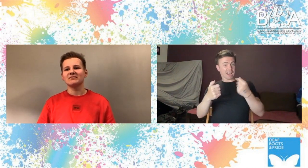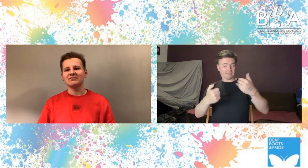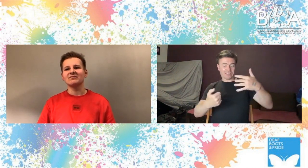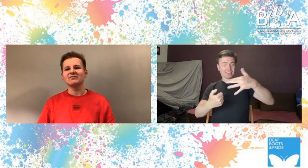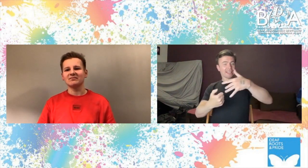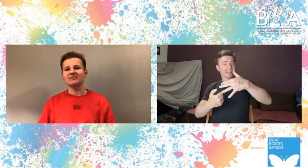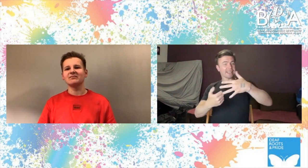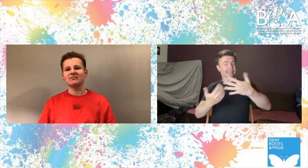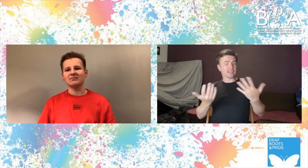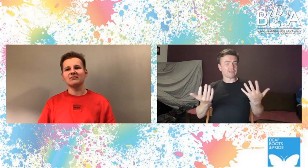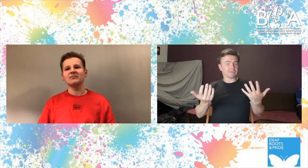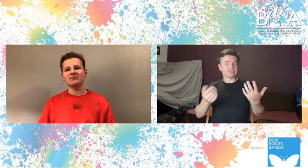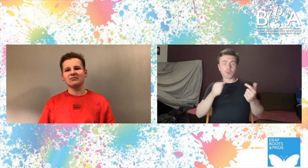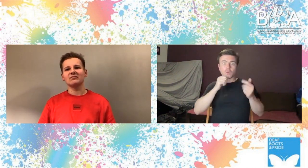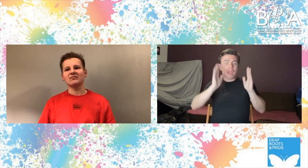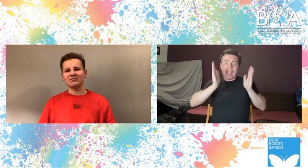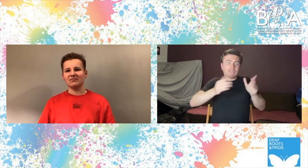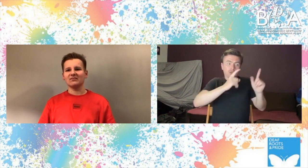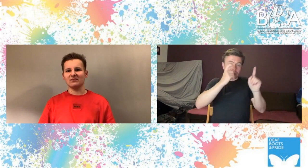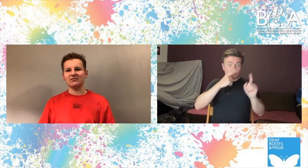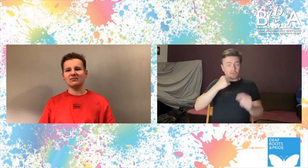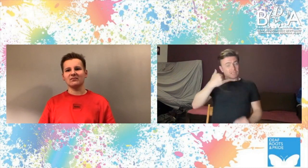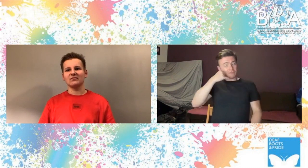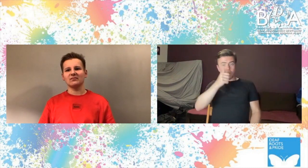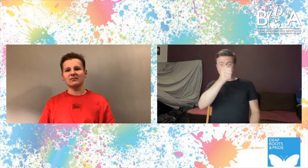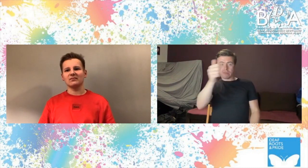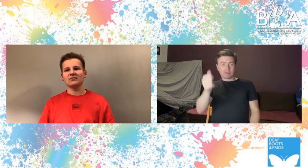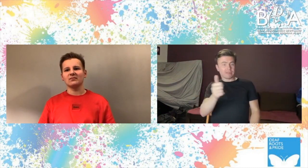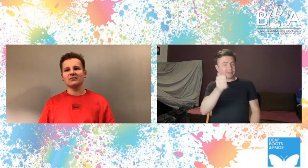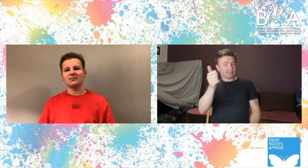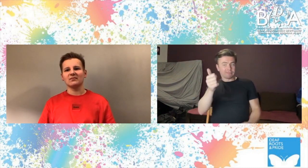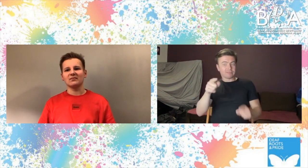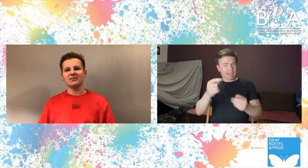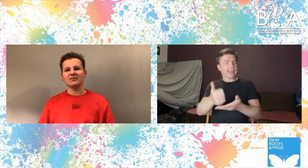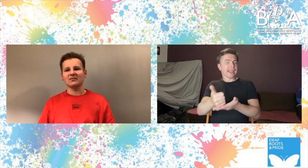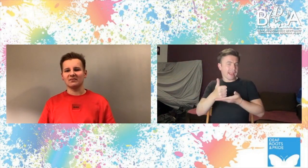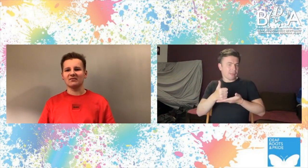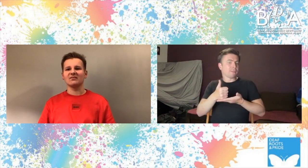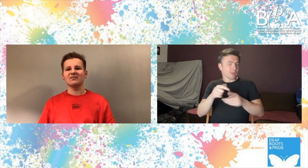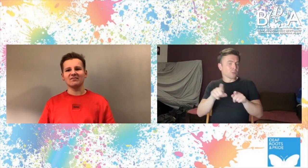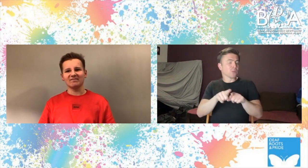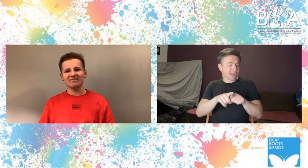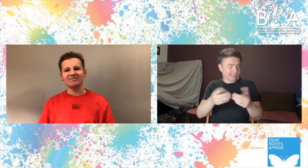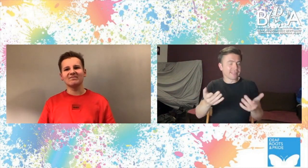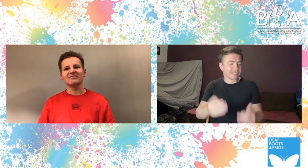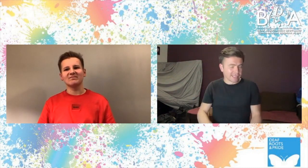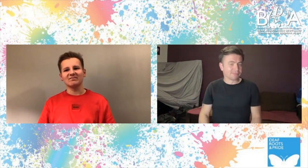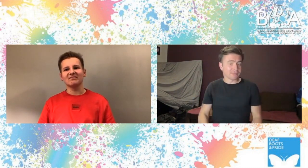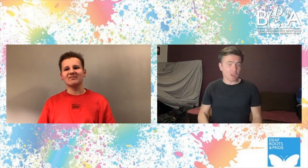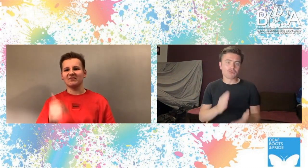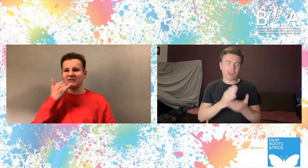so just use your mobile. It can be really helpful. I think it’s very valuable.